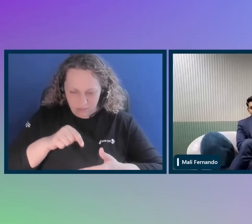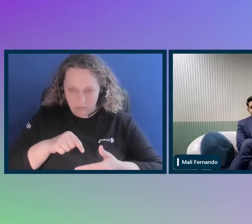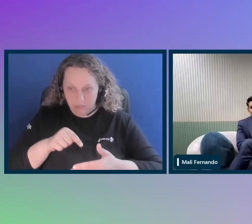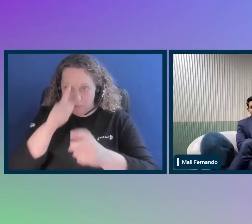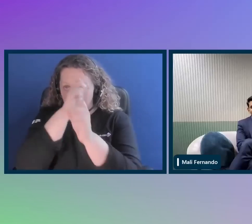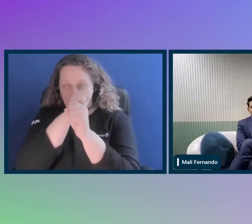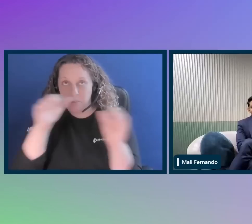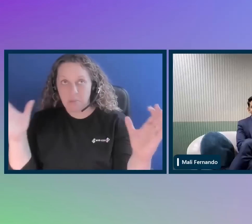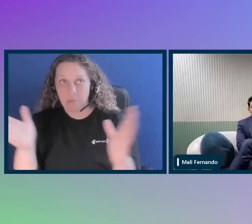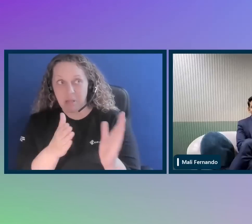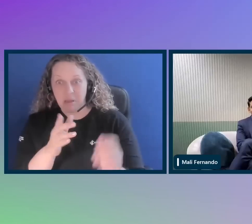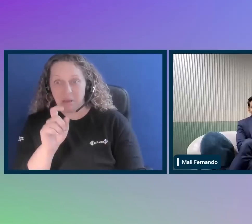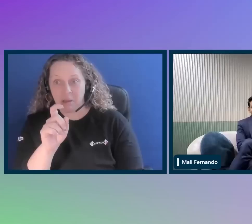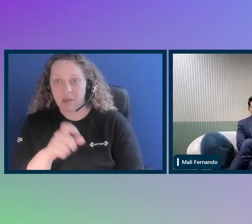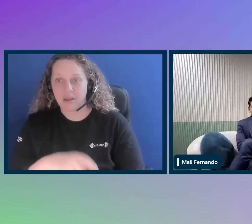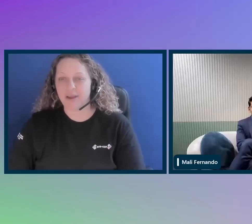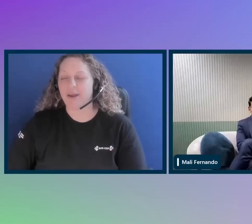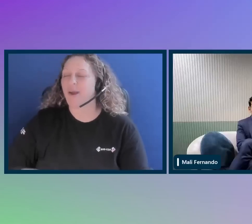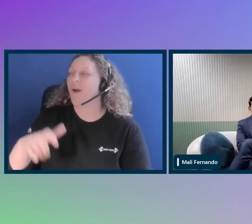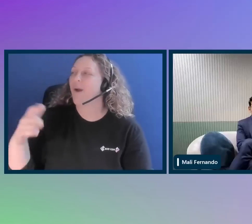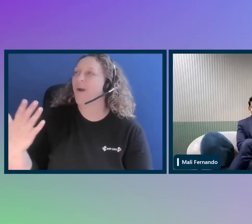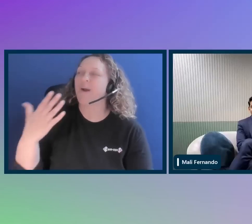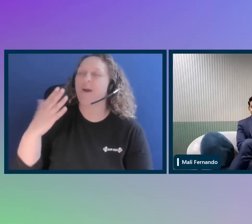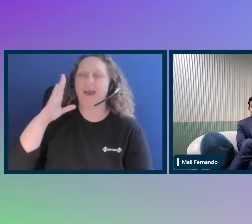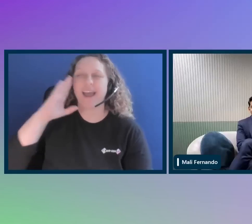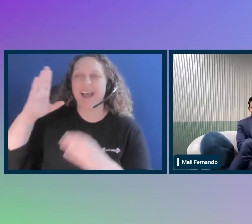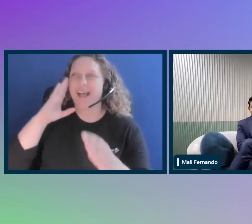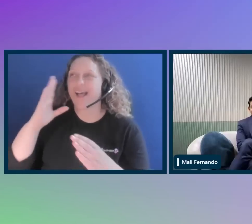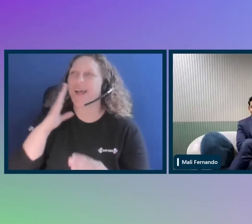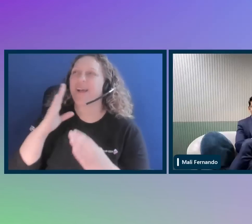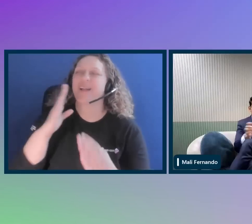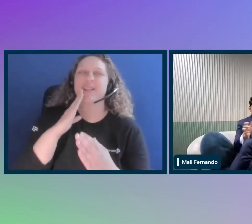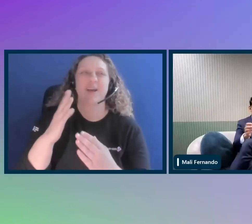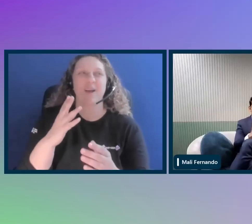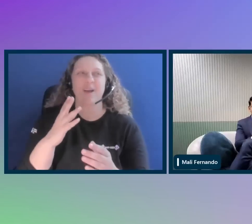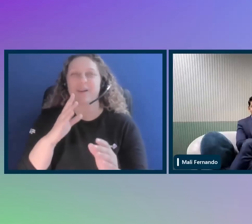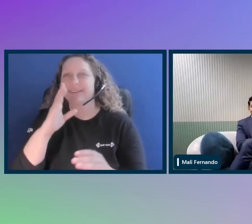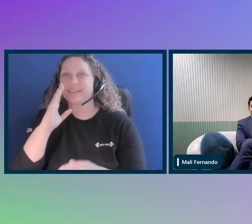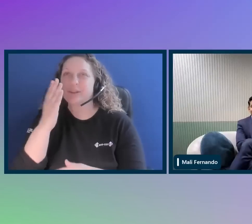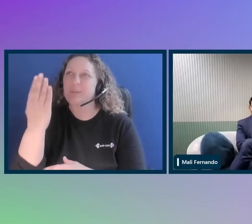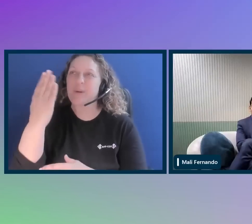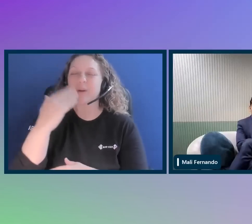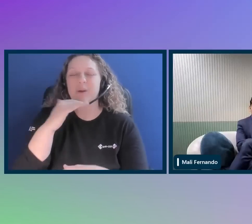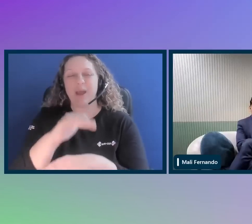Very good. And hi, good morning, good afternoon, good evening, depending on where you're joining from. I'm Mali, I head a digital experience